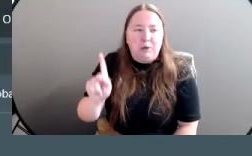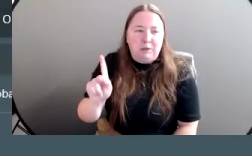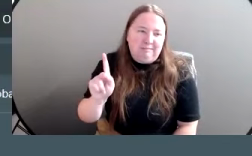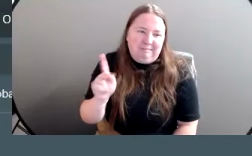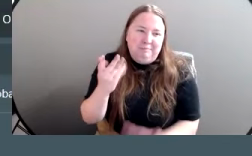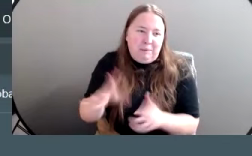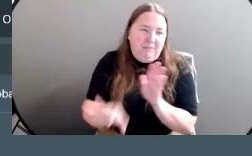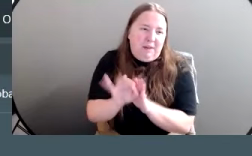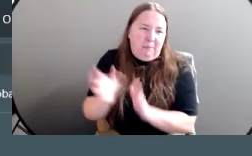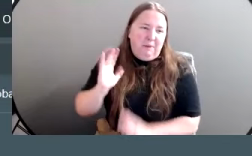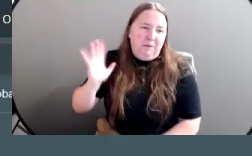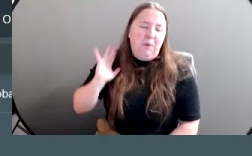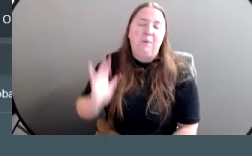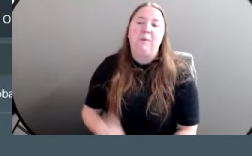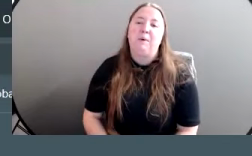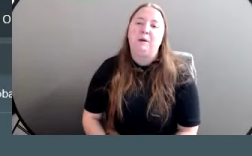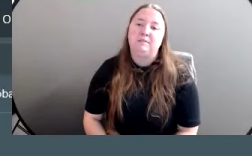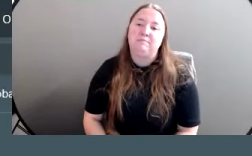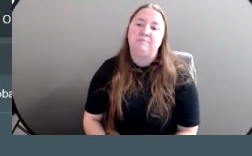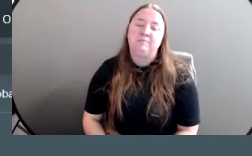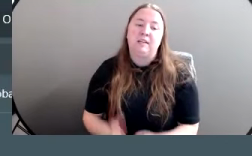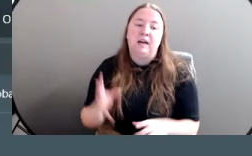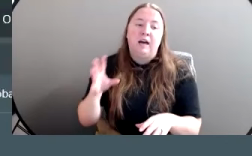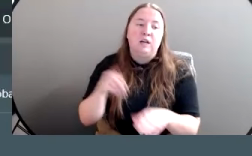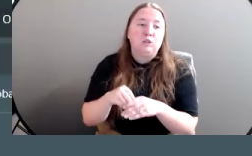It also includes things like Ted Talks,